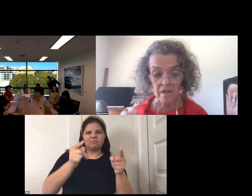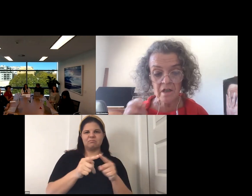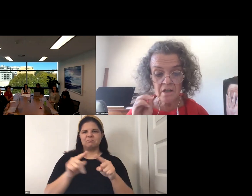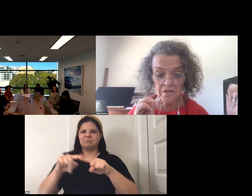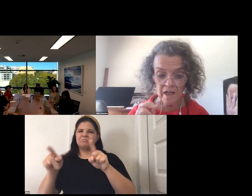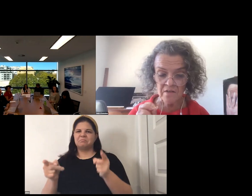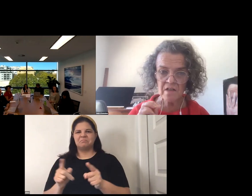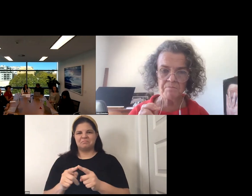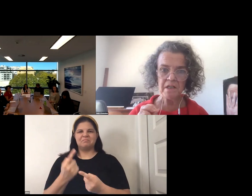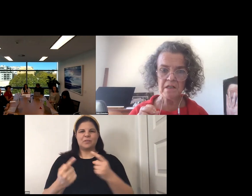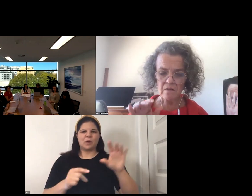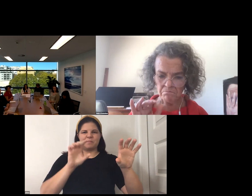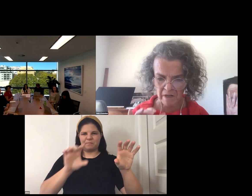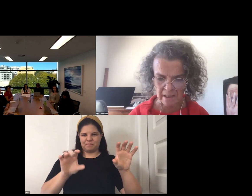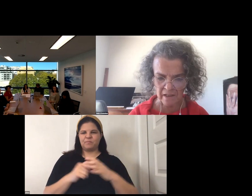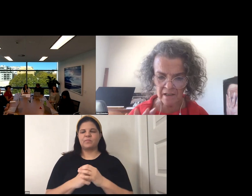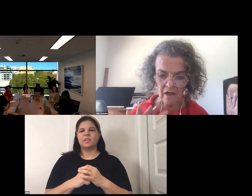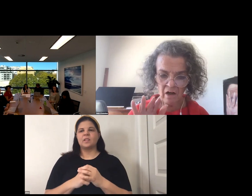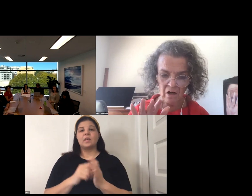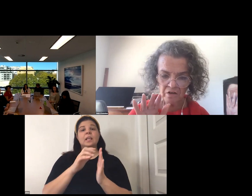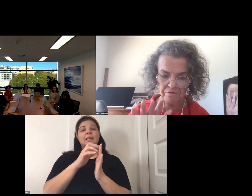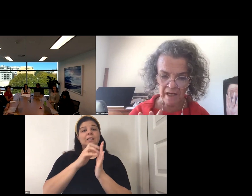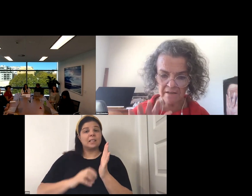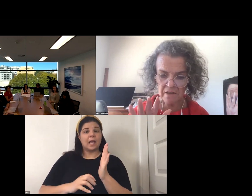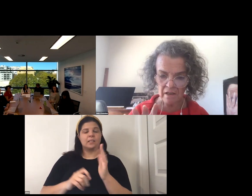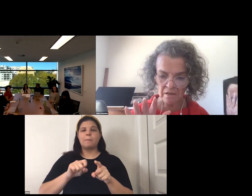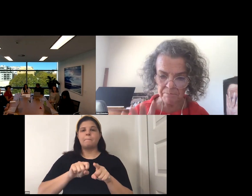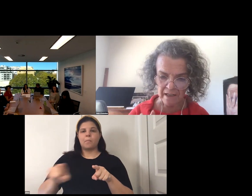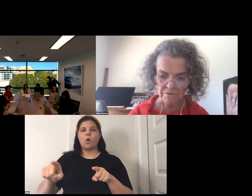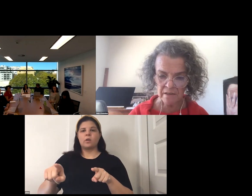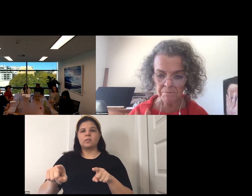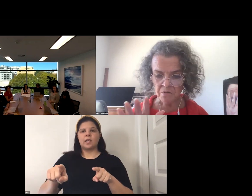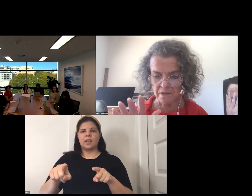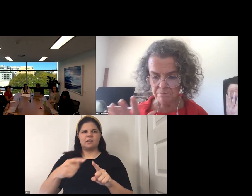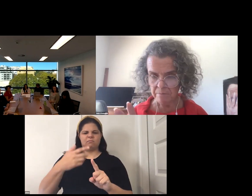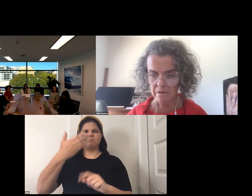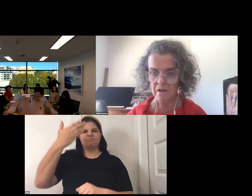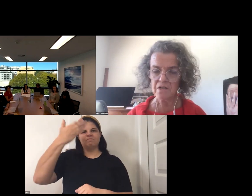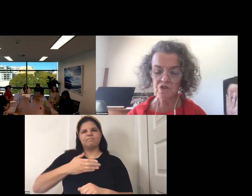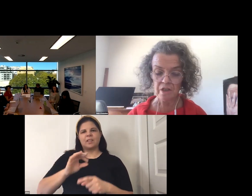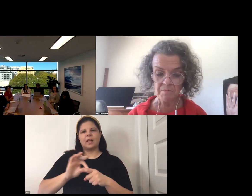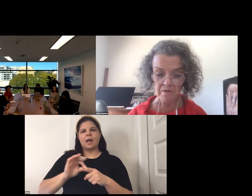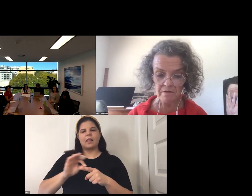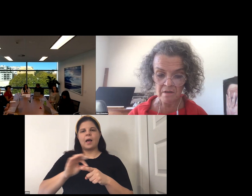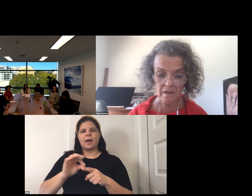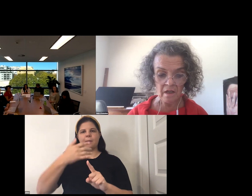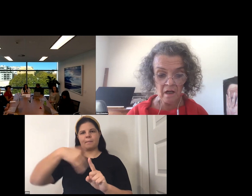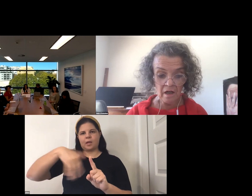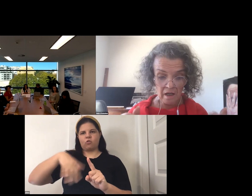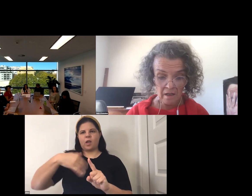The text appears mainly on the flat coloured background between the pebble-like shapes.